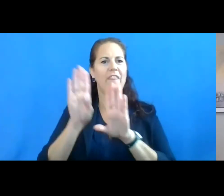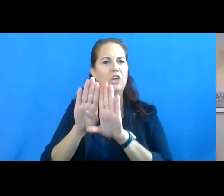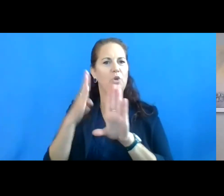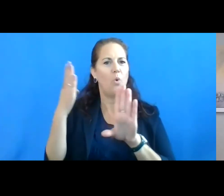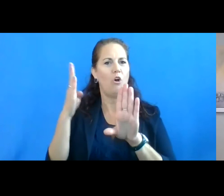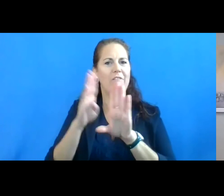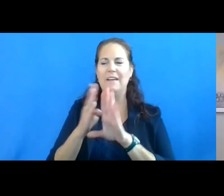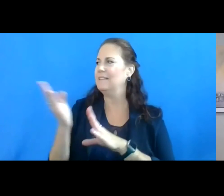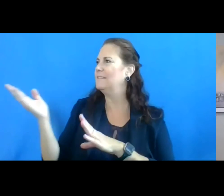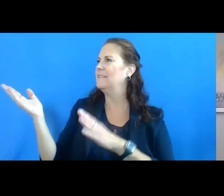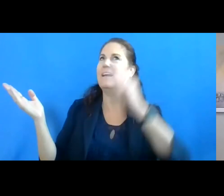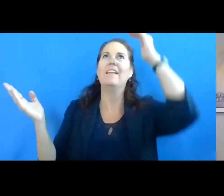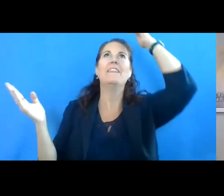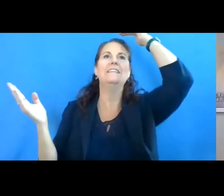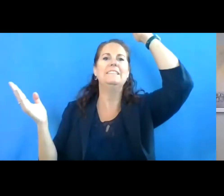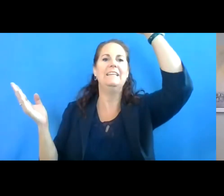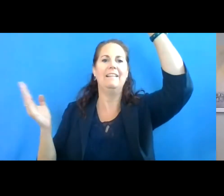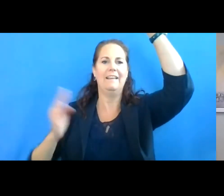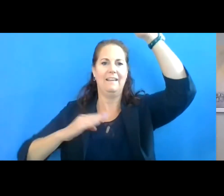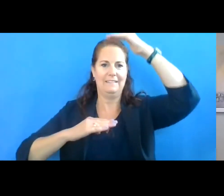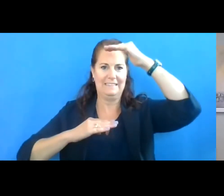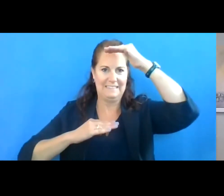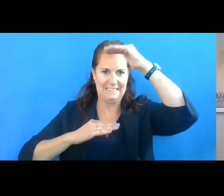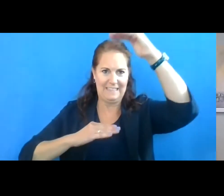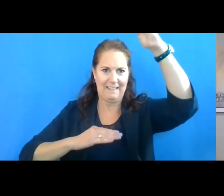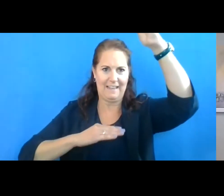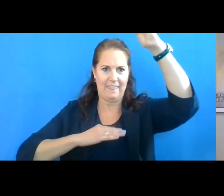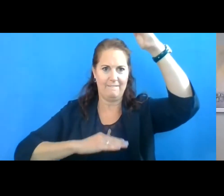the ceiling and the floor.